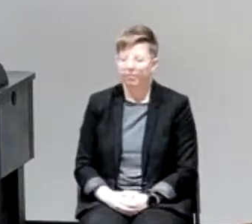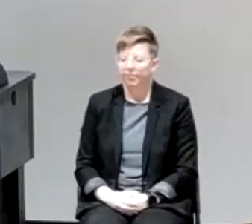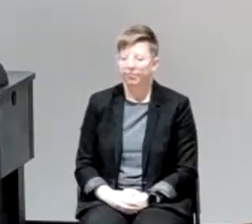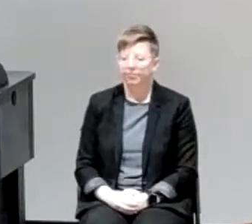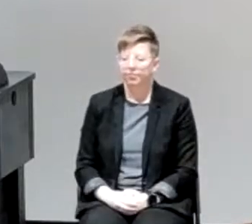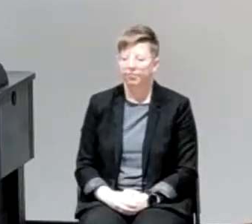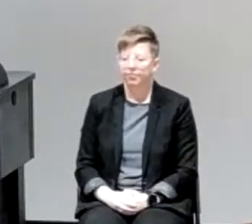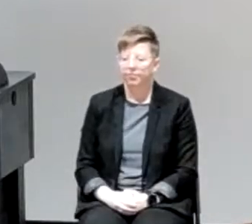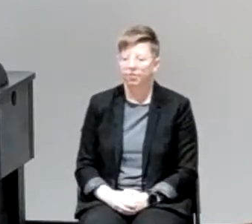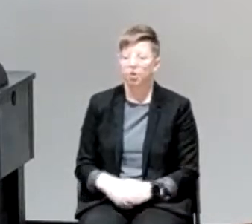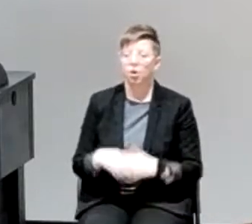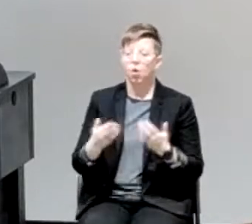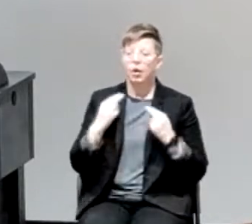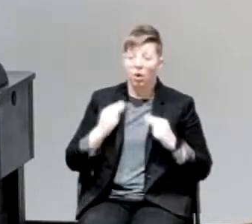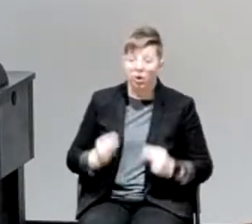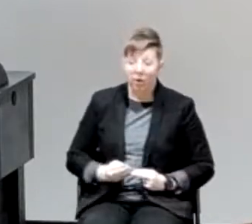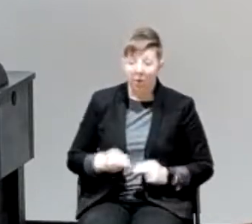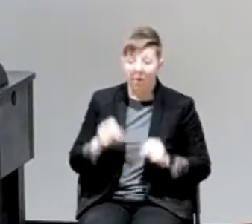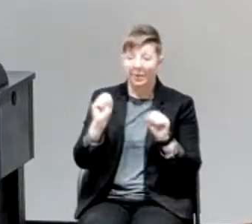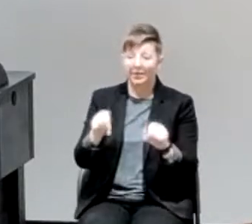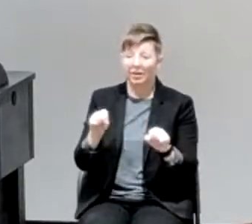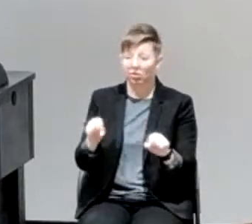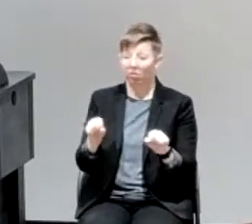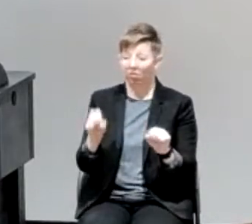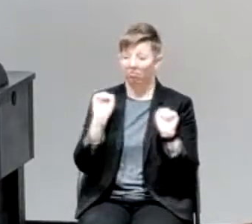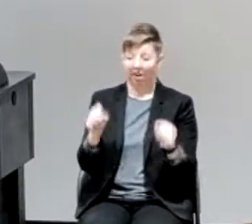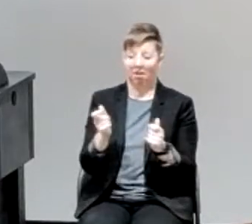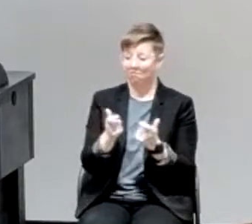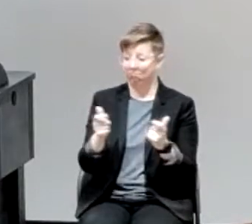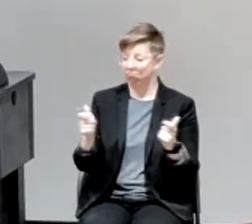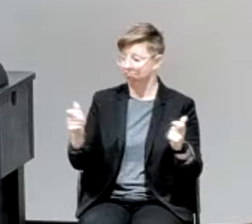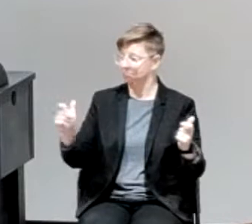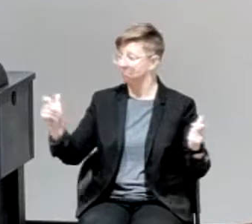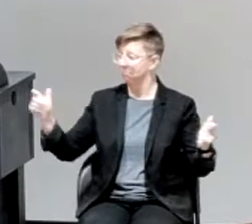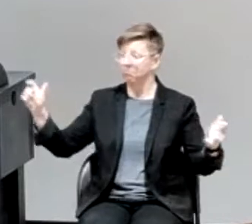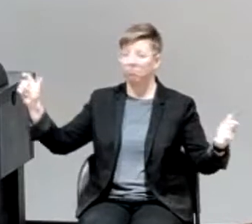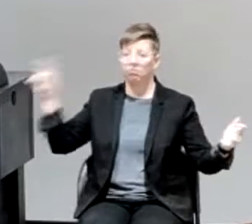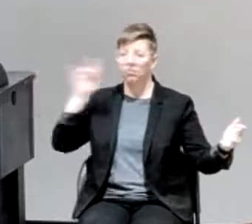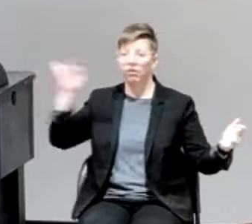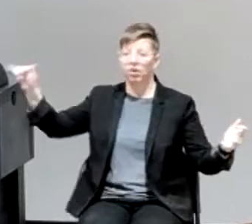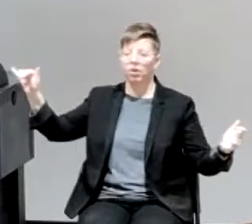Whether you did it intention intentionally or not, it matters.